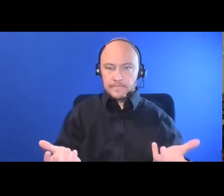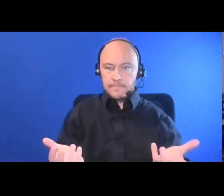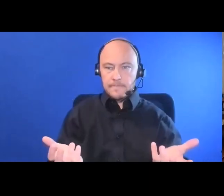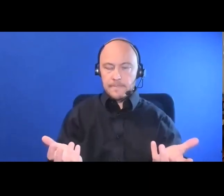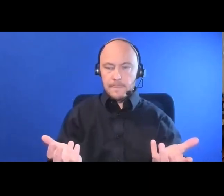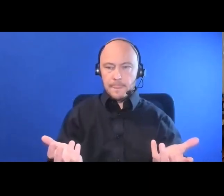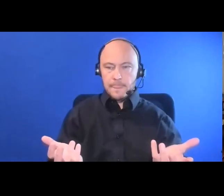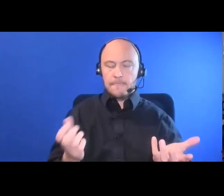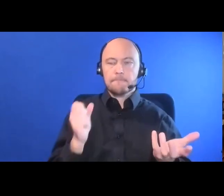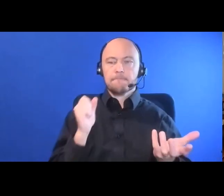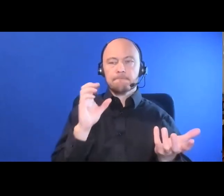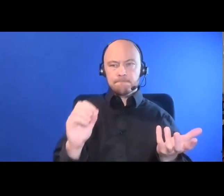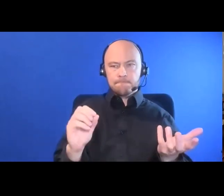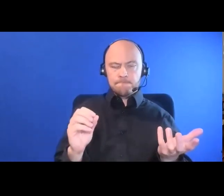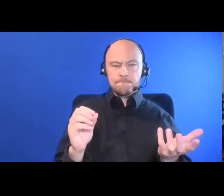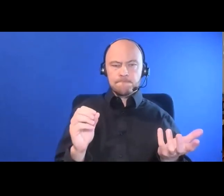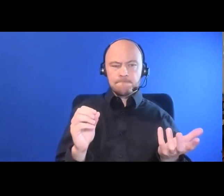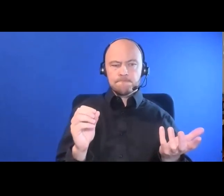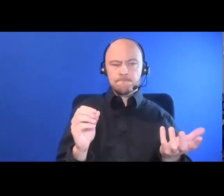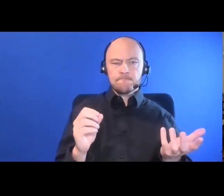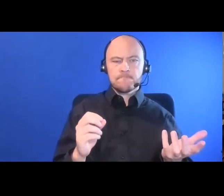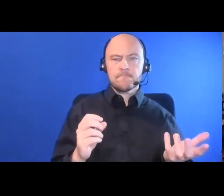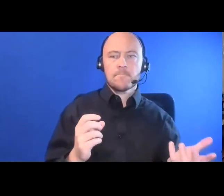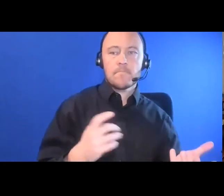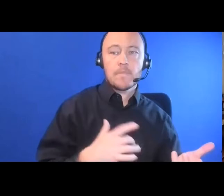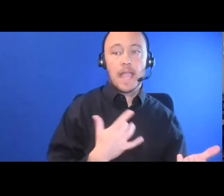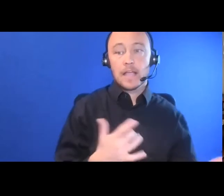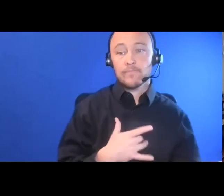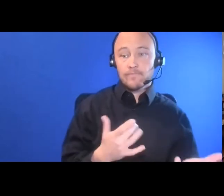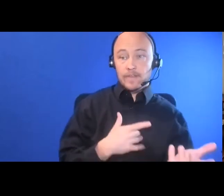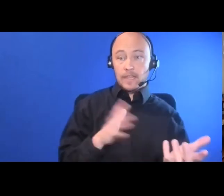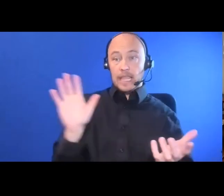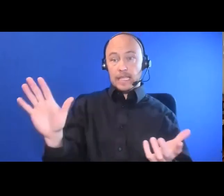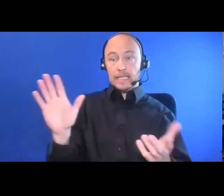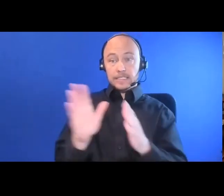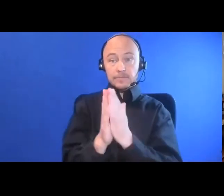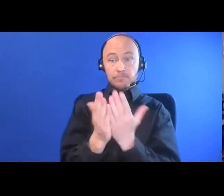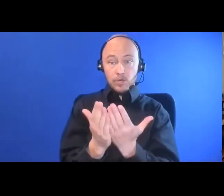So, I feel like his books, "Never Let Me Go,"